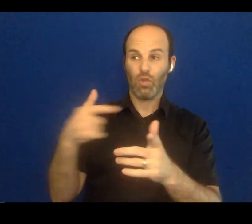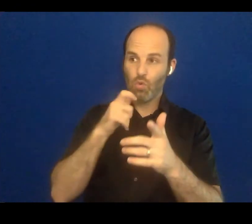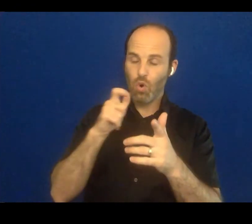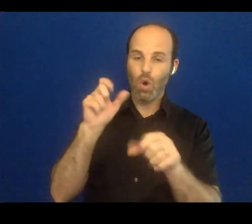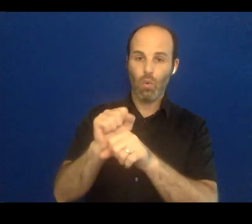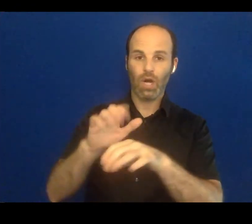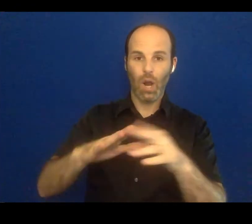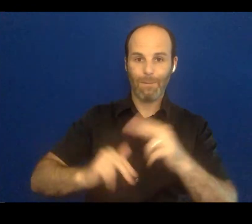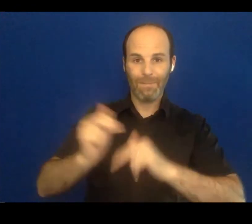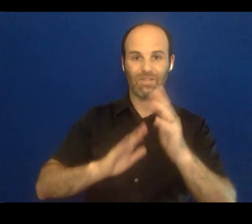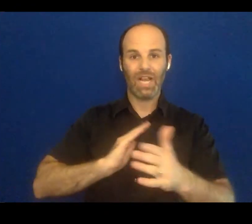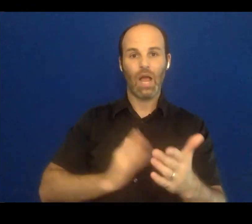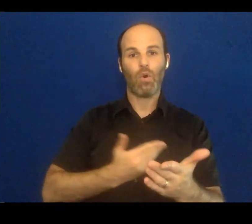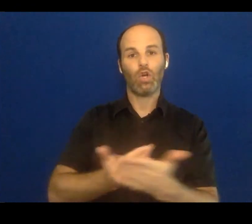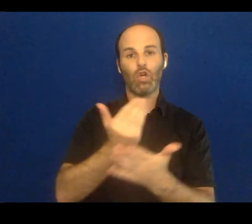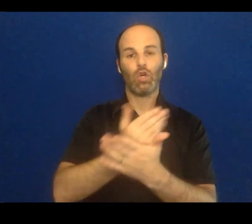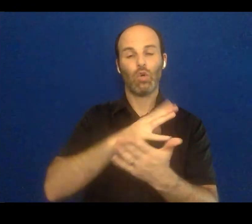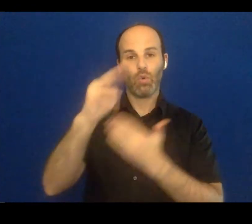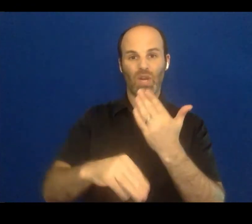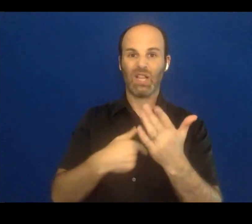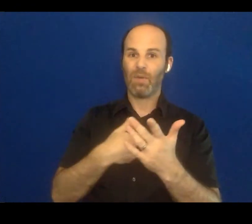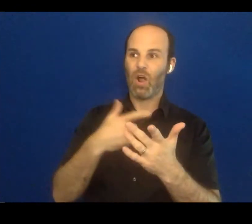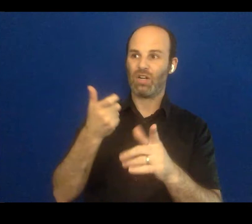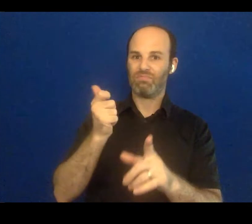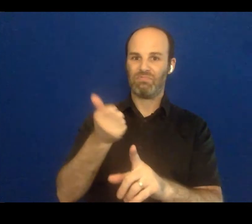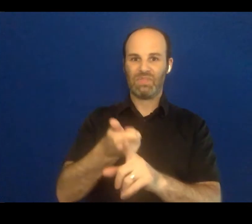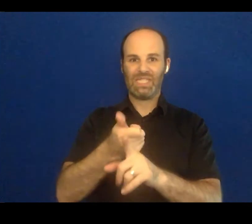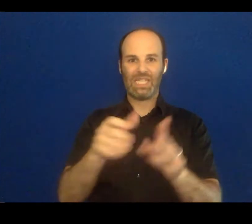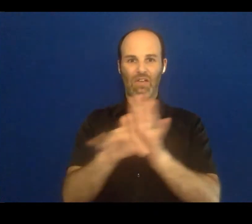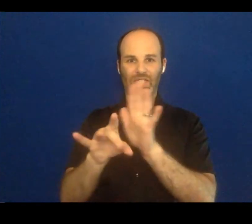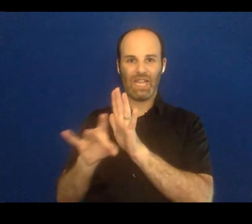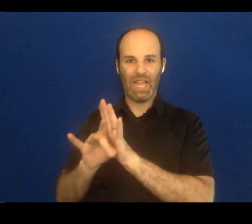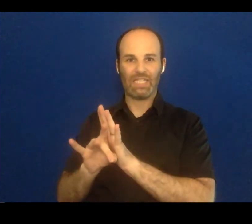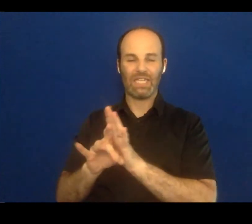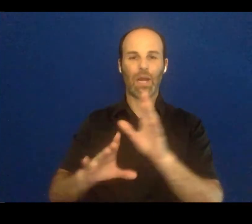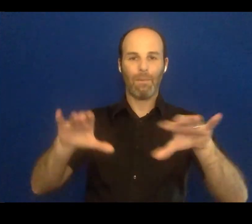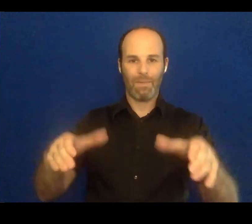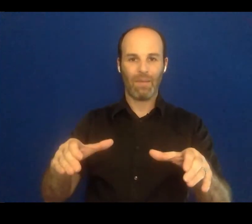NEW CURRICULUM ARE SELF-SELECTED POPULATION WHO ARE REALLY INTERESTED IN IMPROVING AND